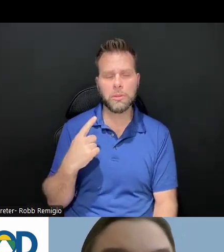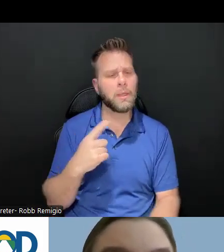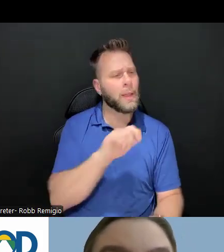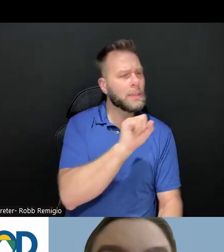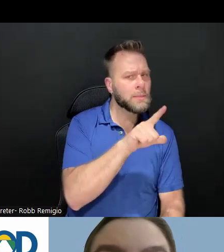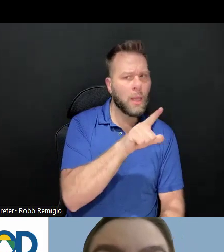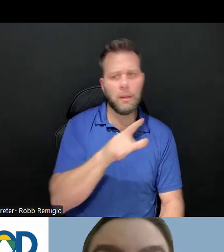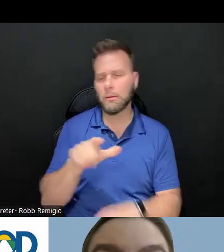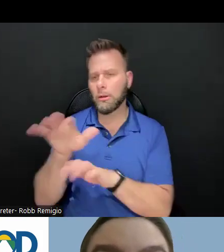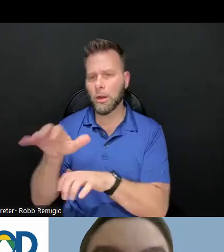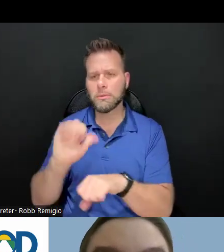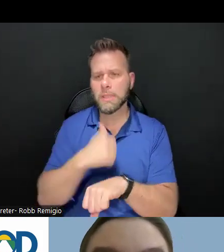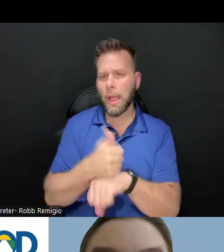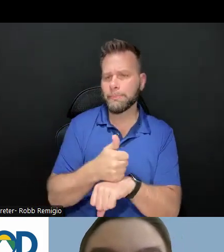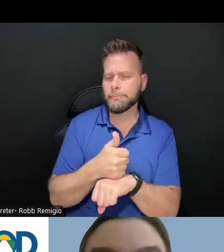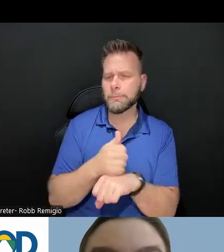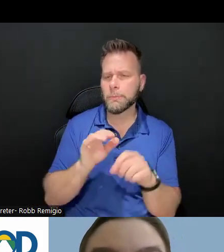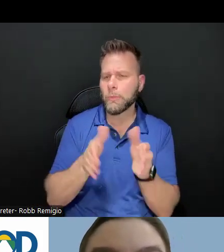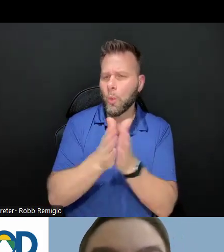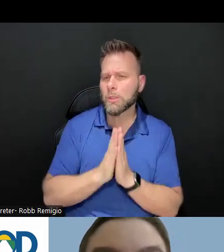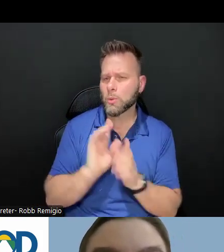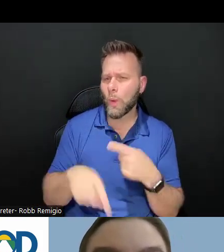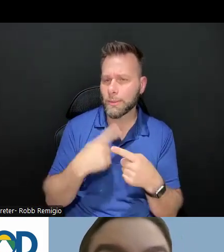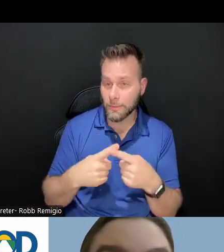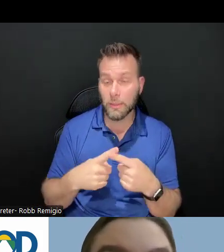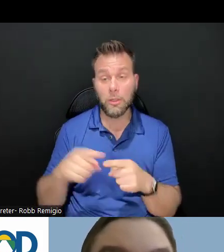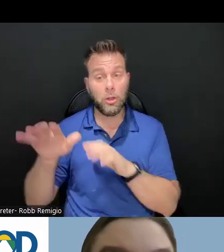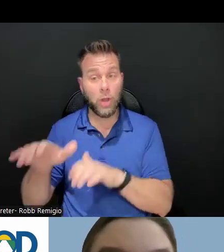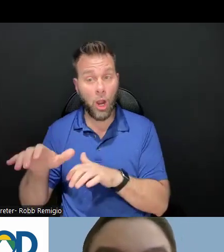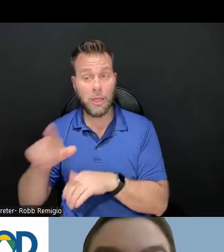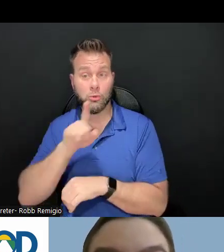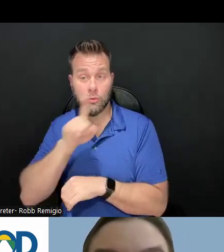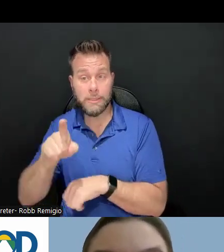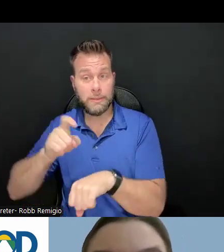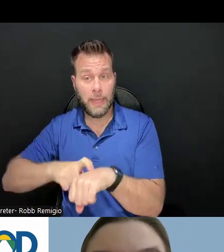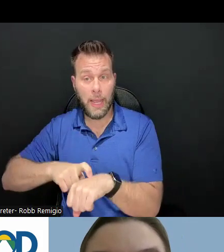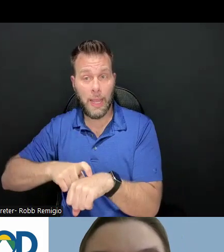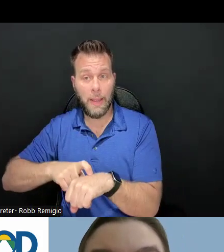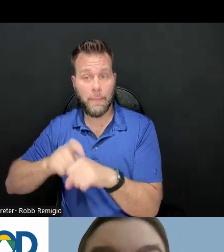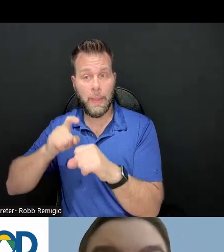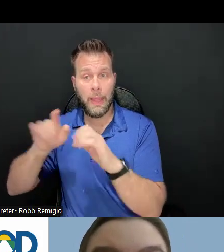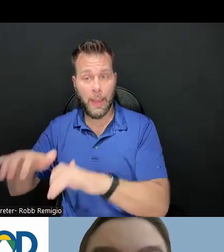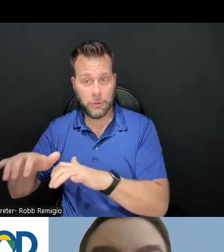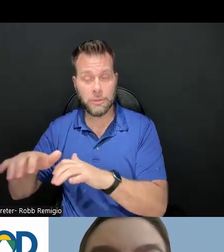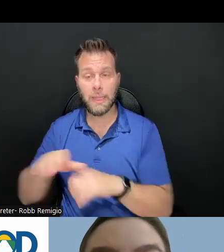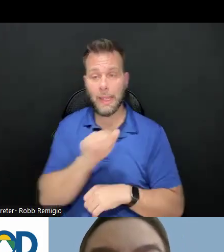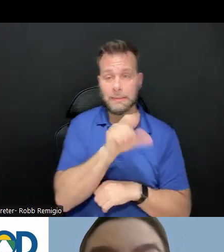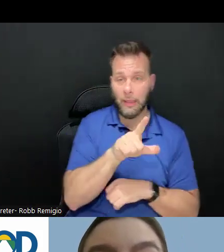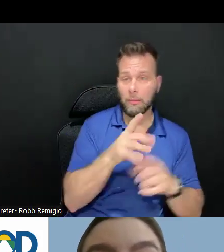hear is when to book CART and ASL. CART is communication access real-time captioning. And ASL is American Sign